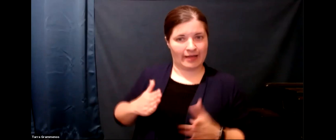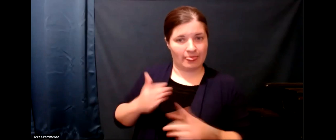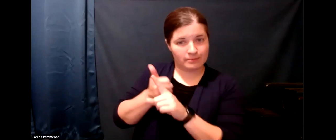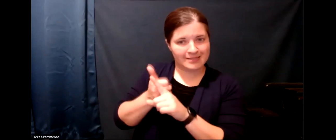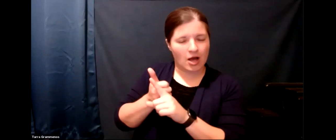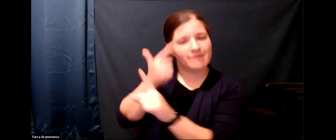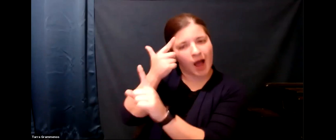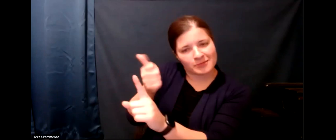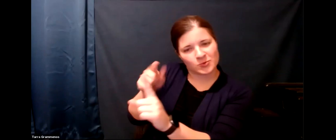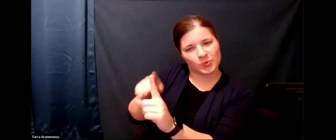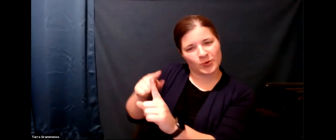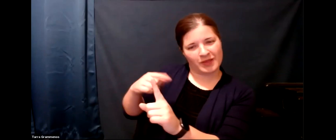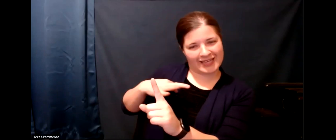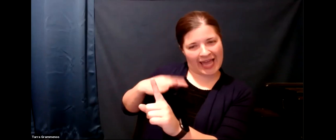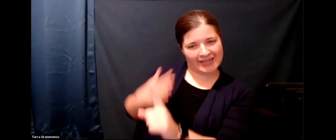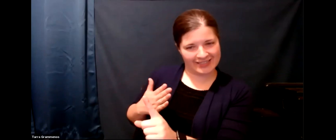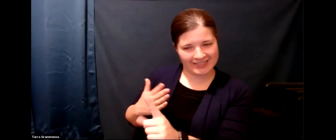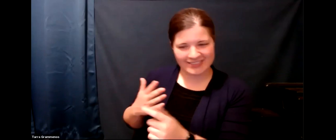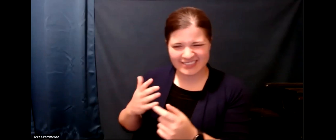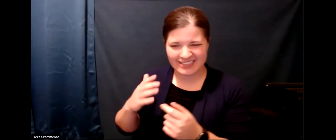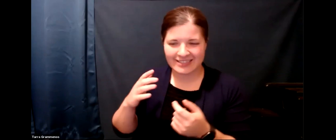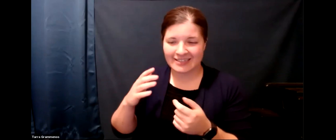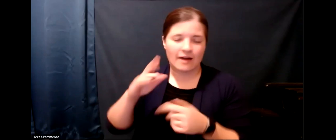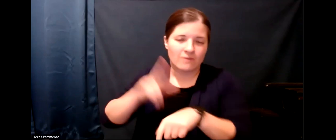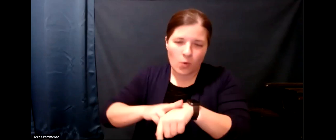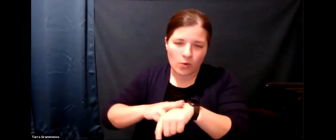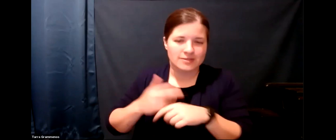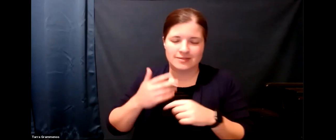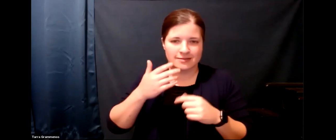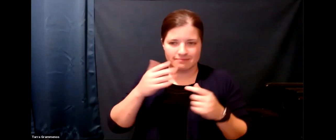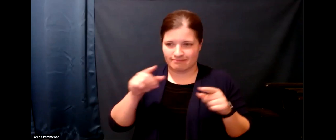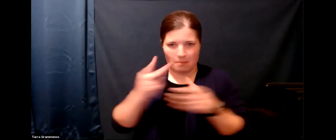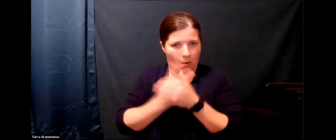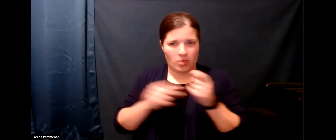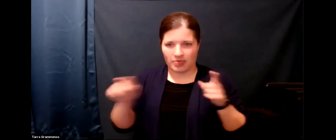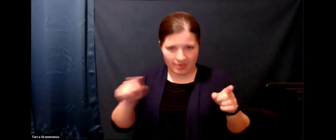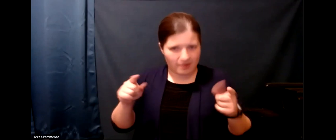The better campaigns on all sides have a sign language